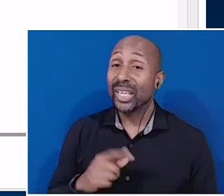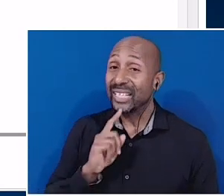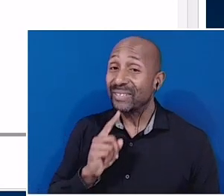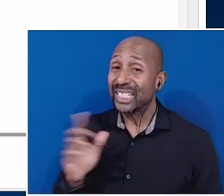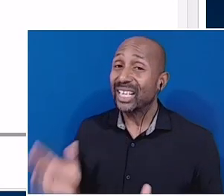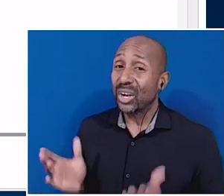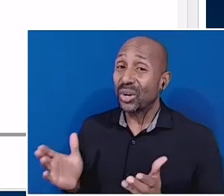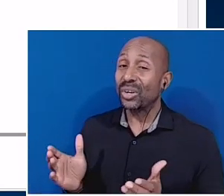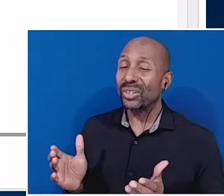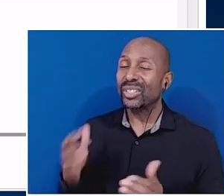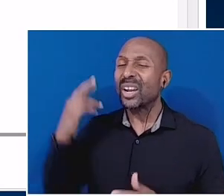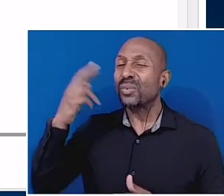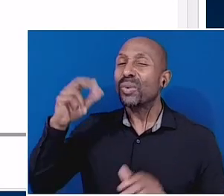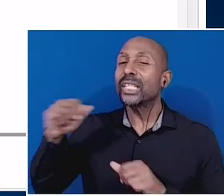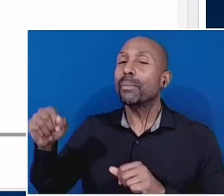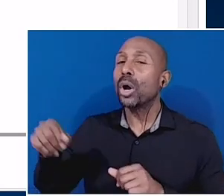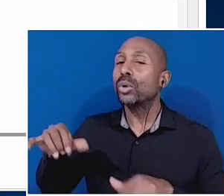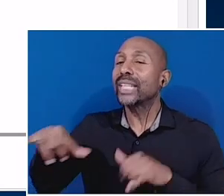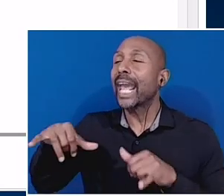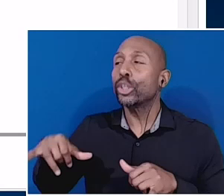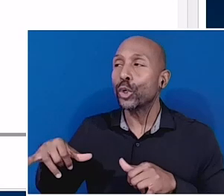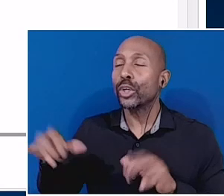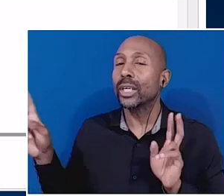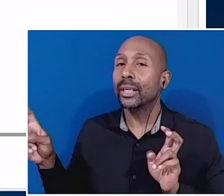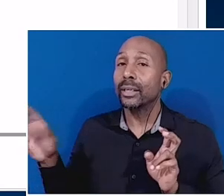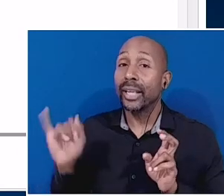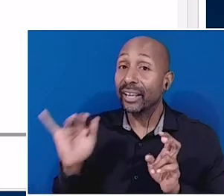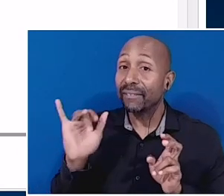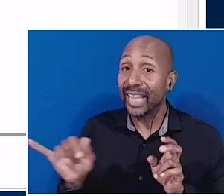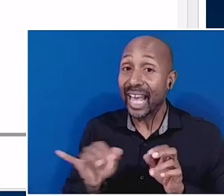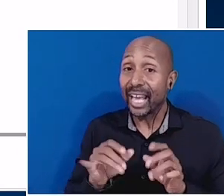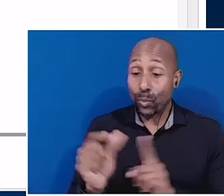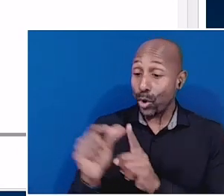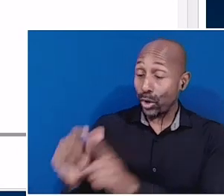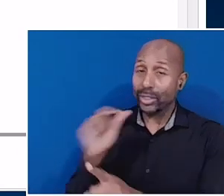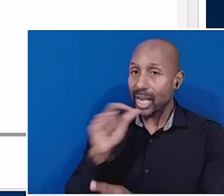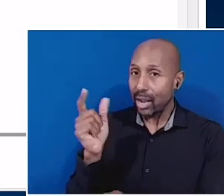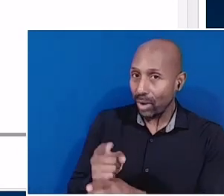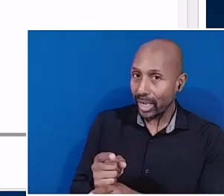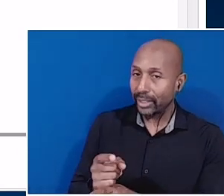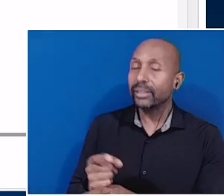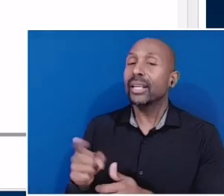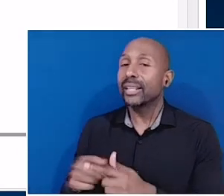if this isn't the right language, then to find it. But to require us to go to every location